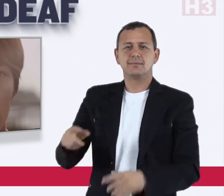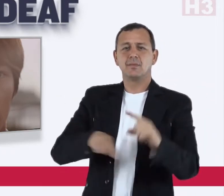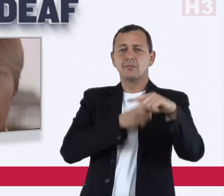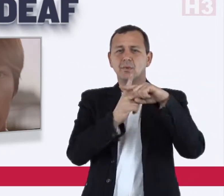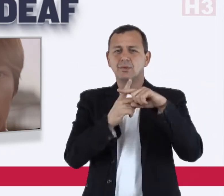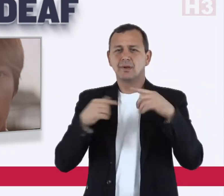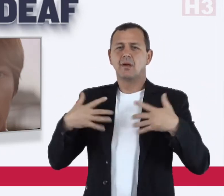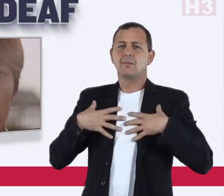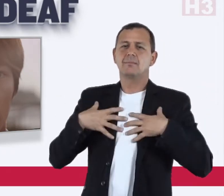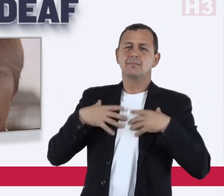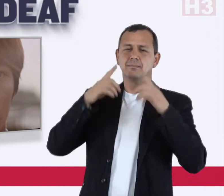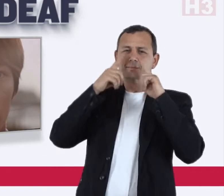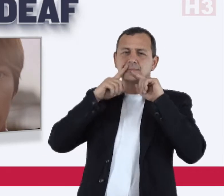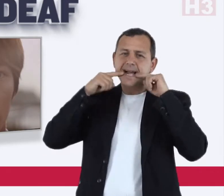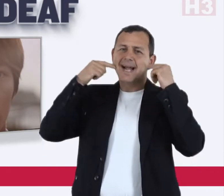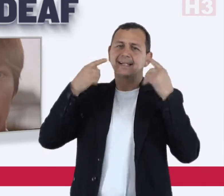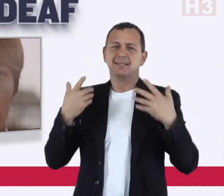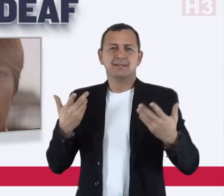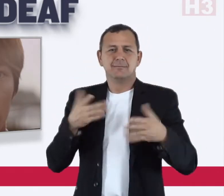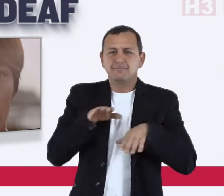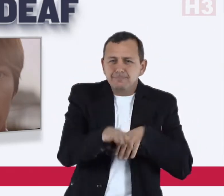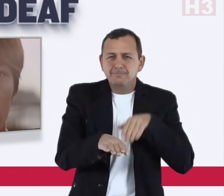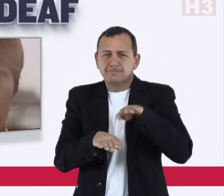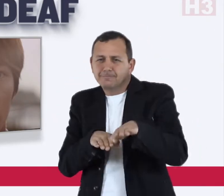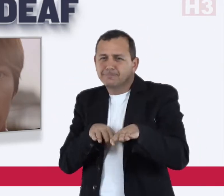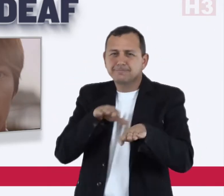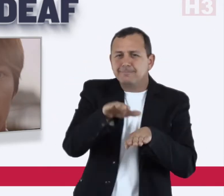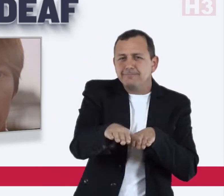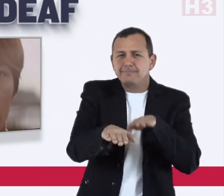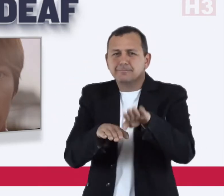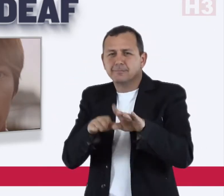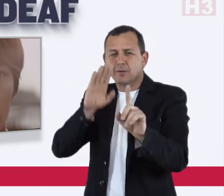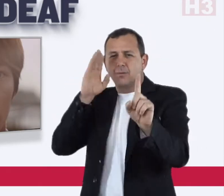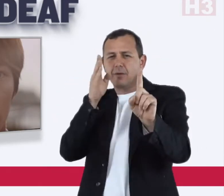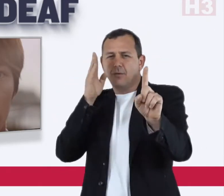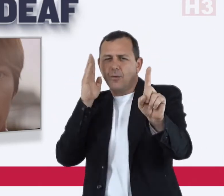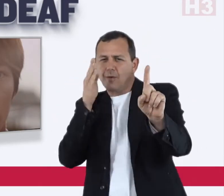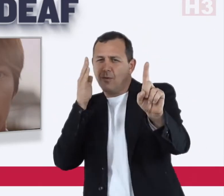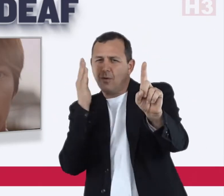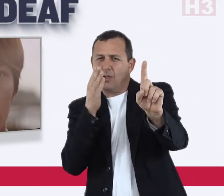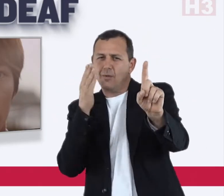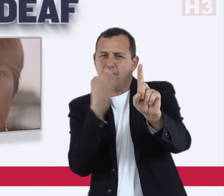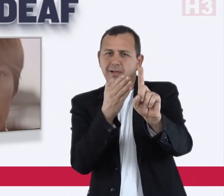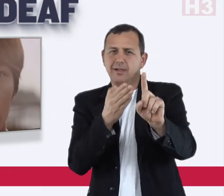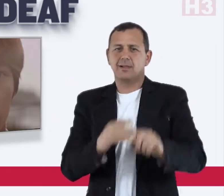He also added he’s happy making small steps towards his goals.